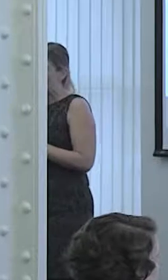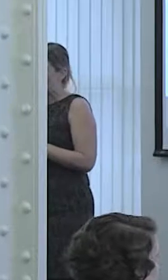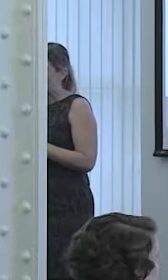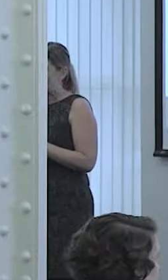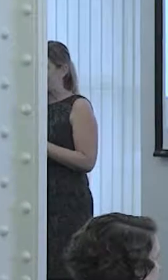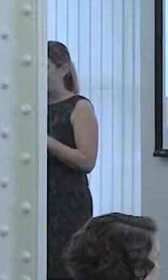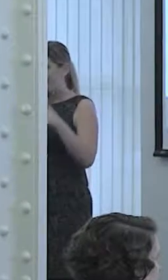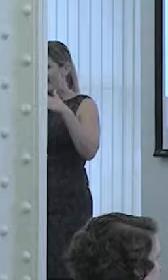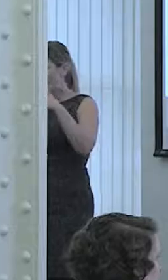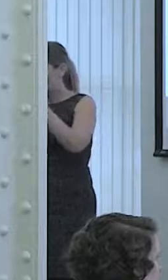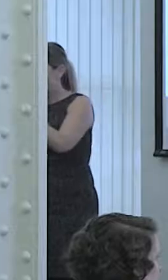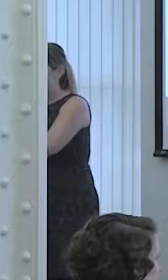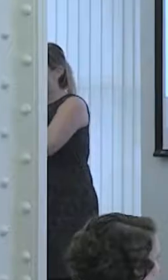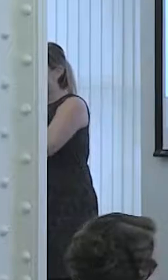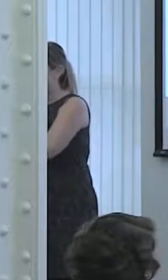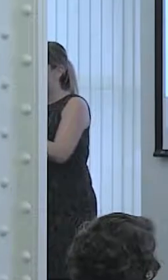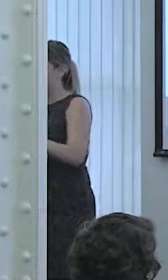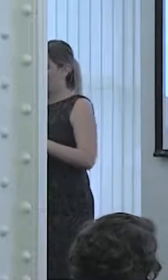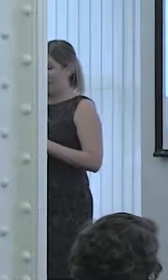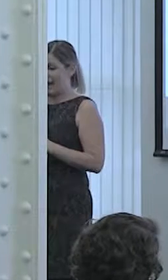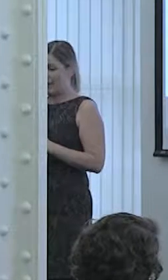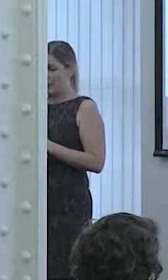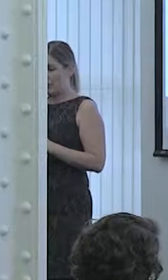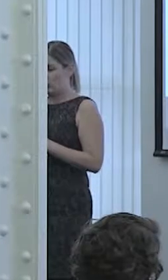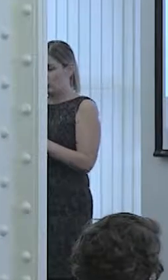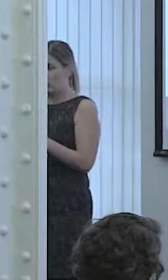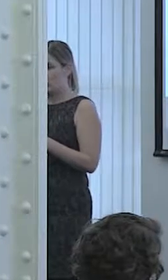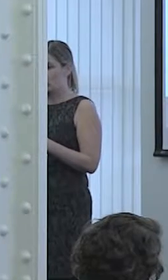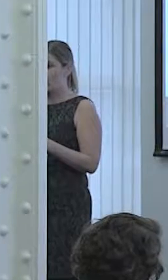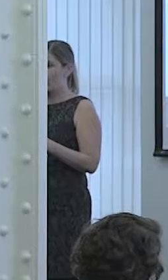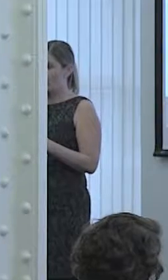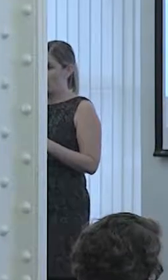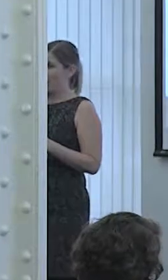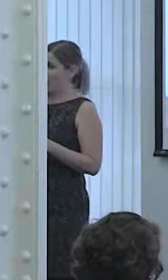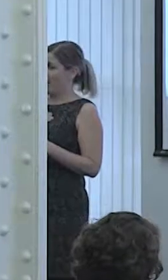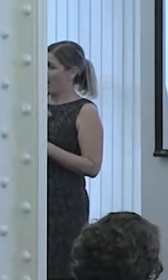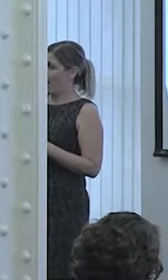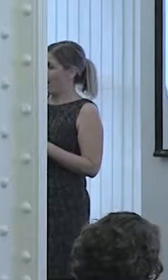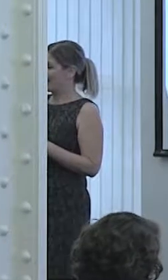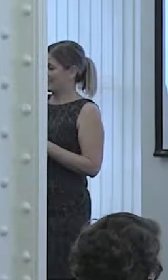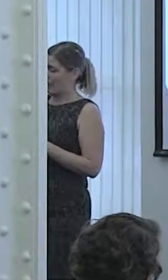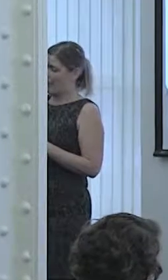My experience, when you've heard disabled kinkster's experience, guess what?